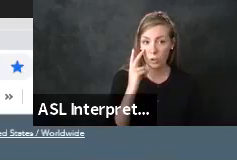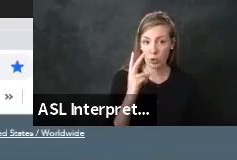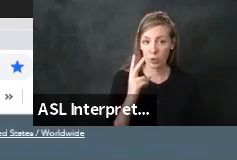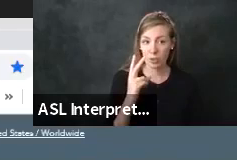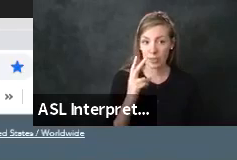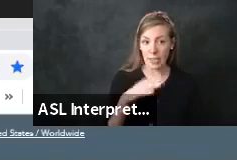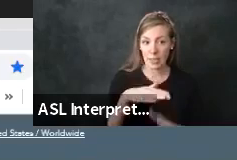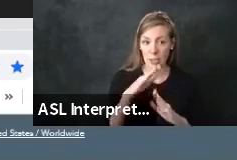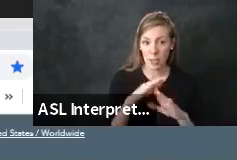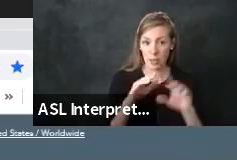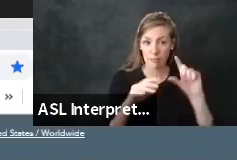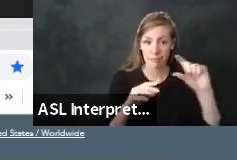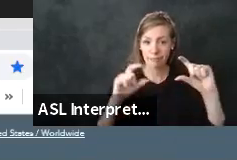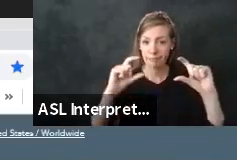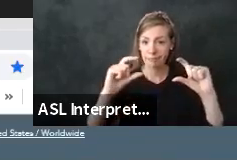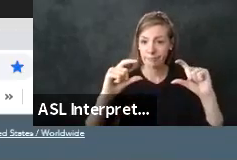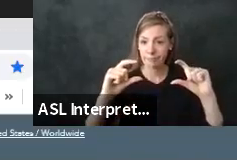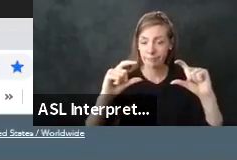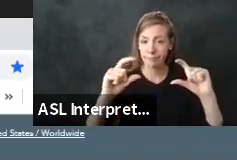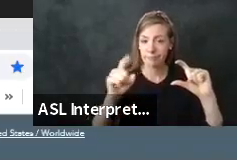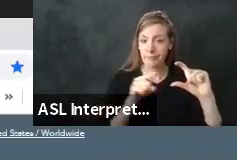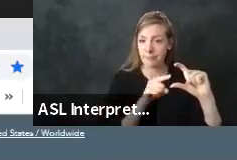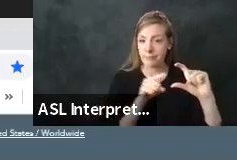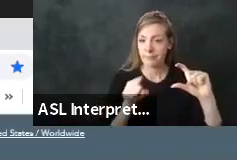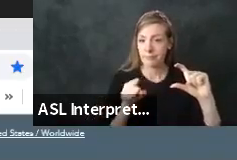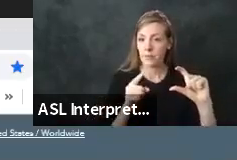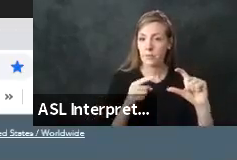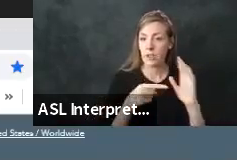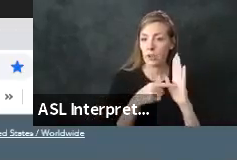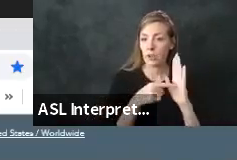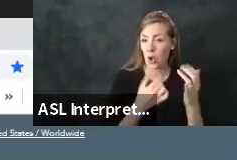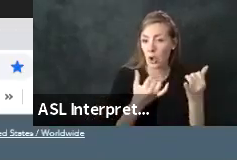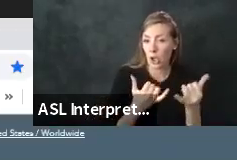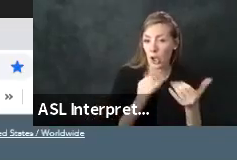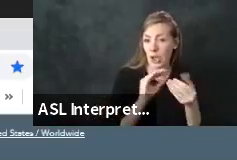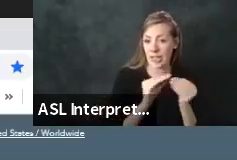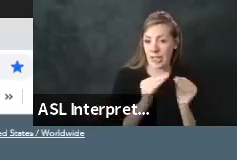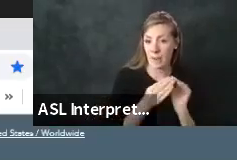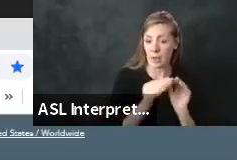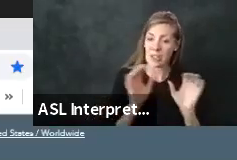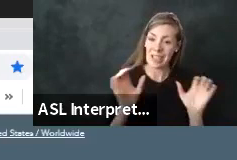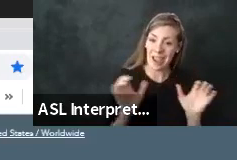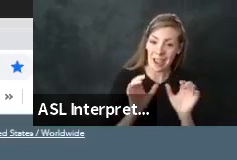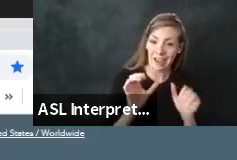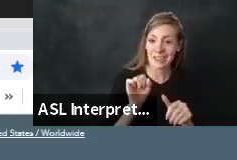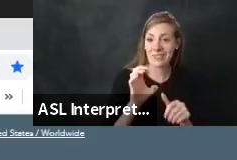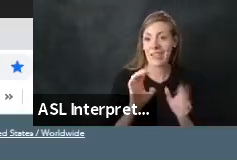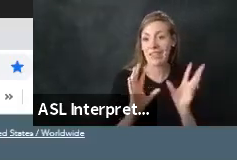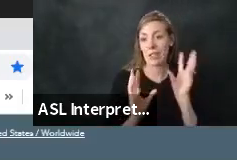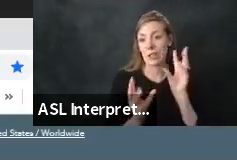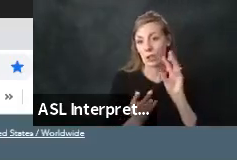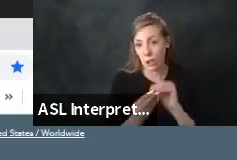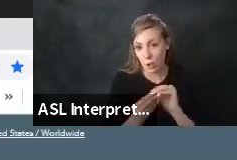the top that indicate current numbers as active cases, cumulative numbers of